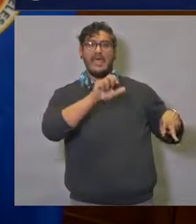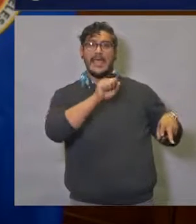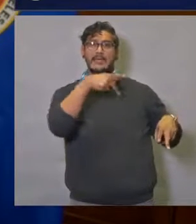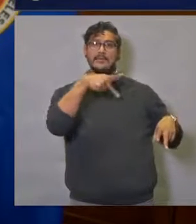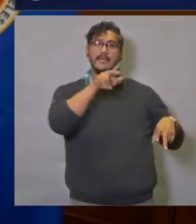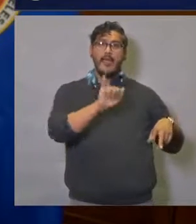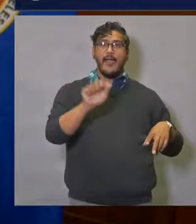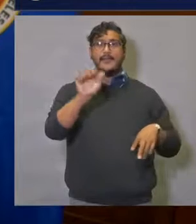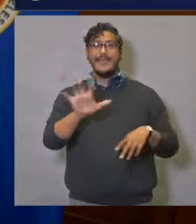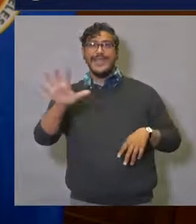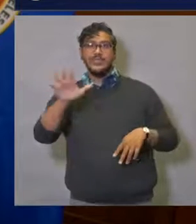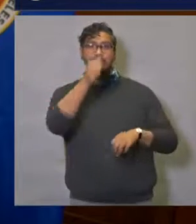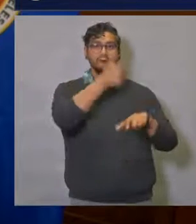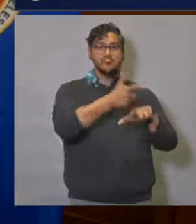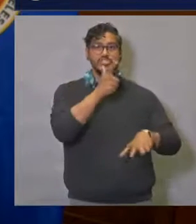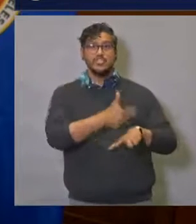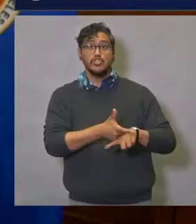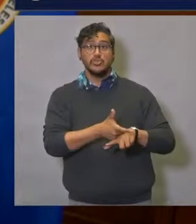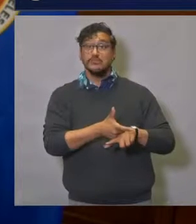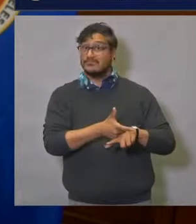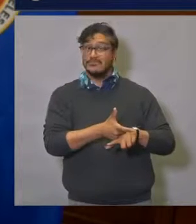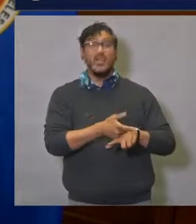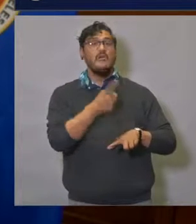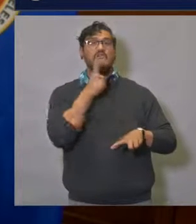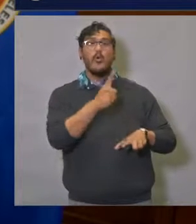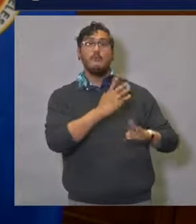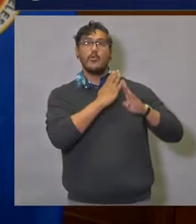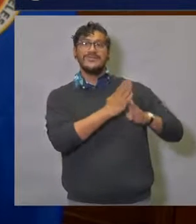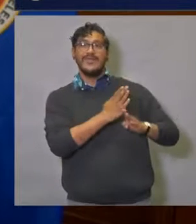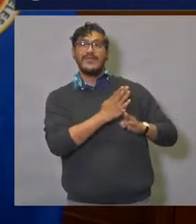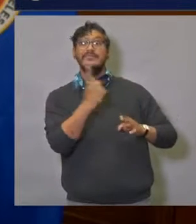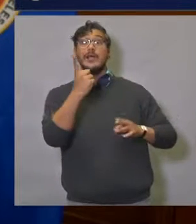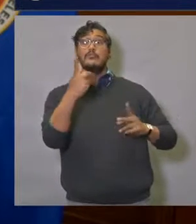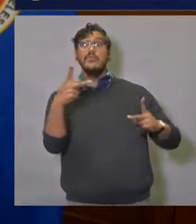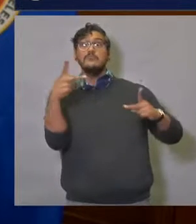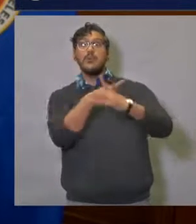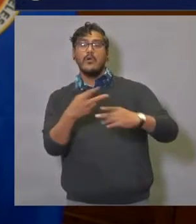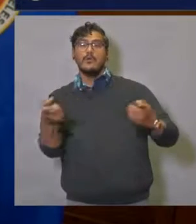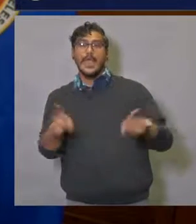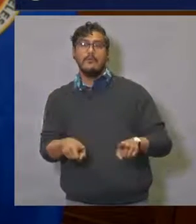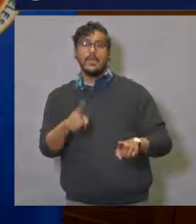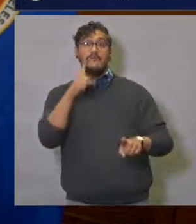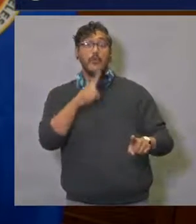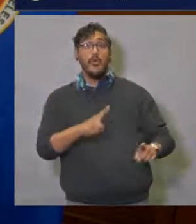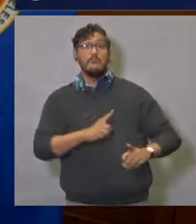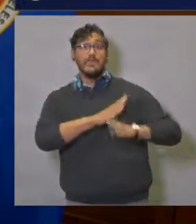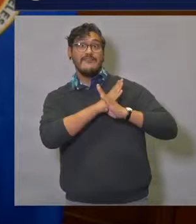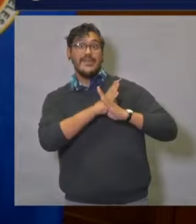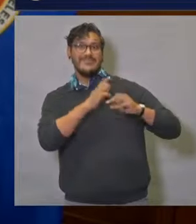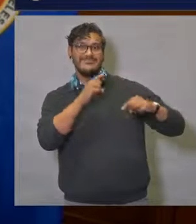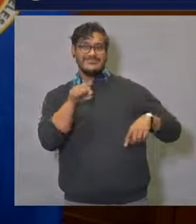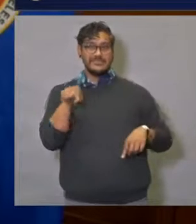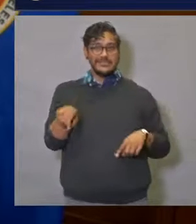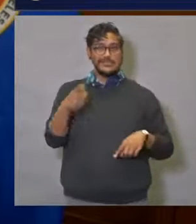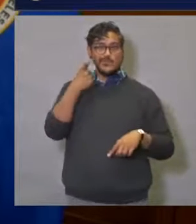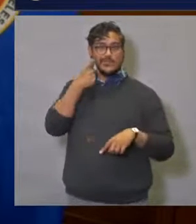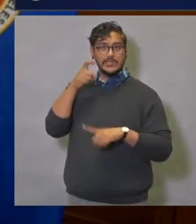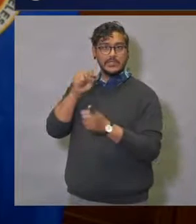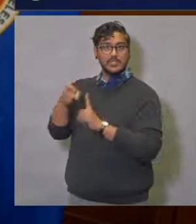AGAINST THE SCAPEGOATING OF OUR BROTHERS AND SISTERS FROM THE VERY BEGINNING, TO PREVENT SOMETHING WORSE FROM HAPPENING.